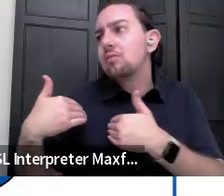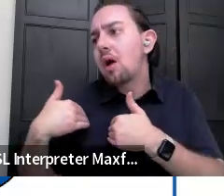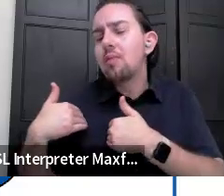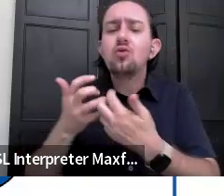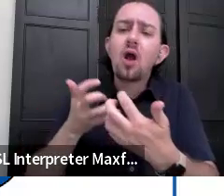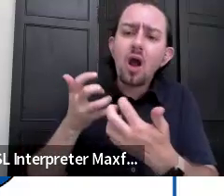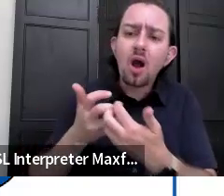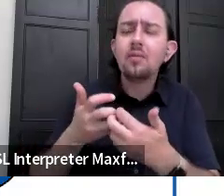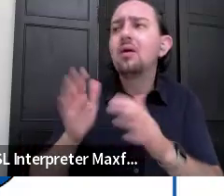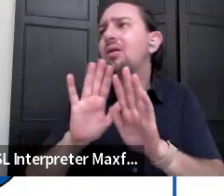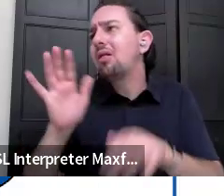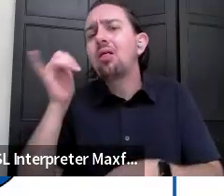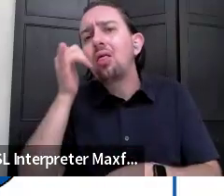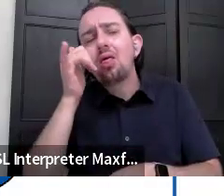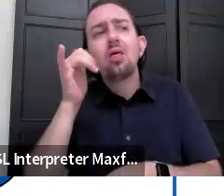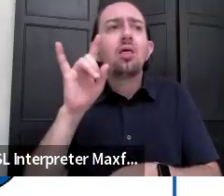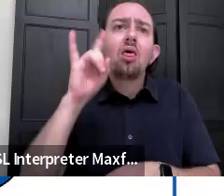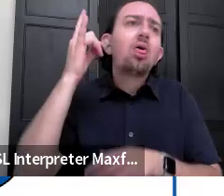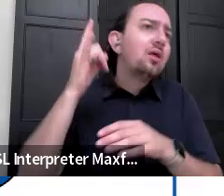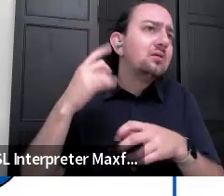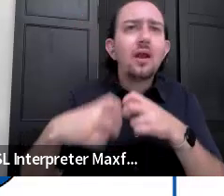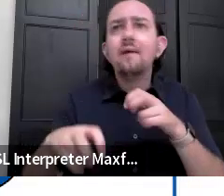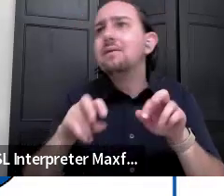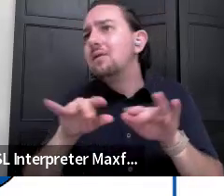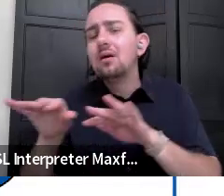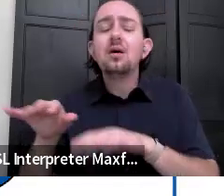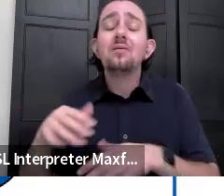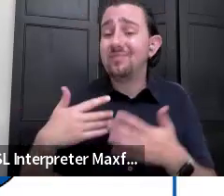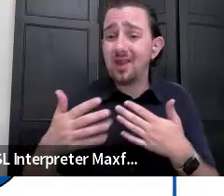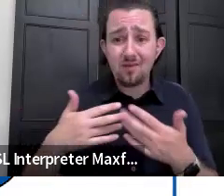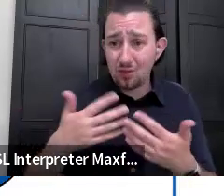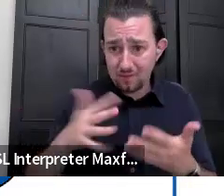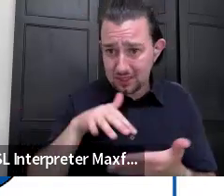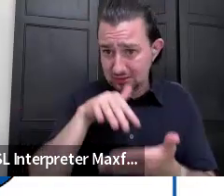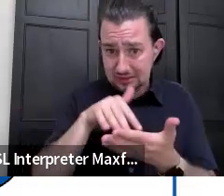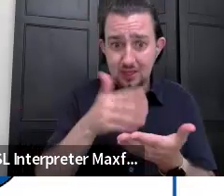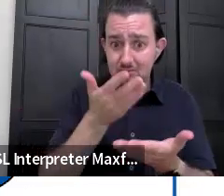Even though study after study has shown that most reasonable accommodations cost nothing.